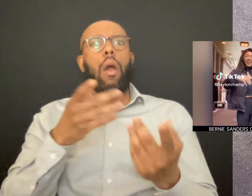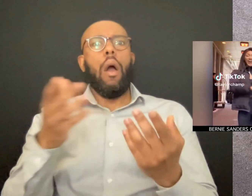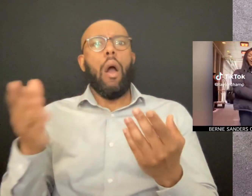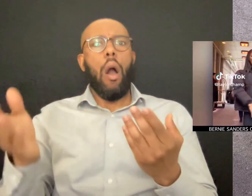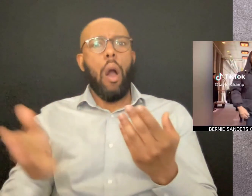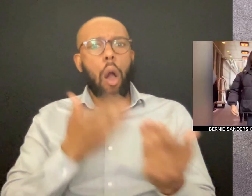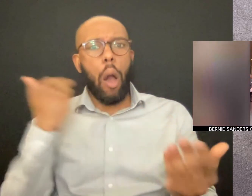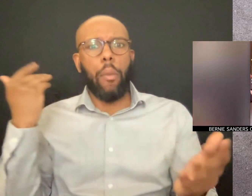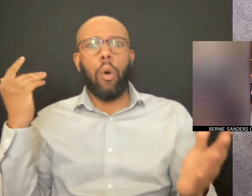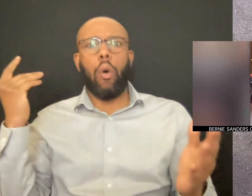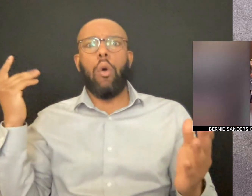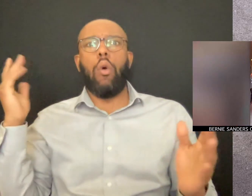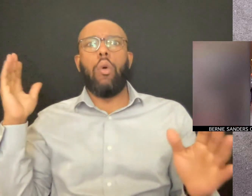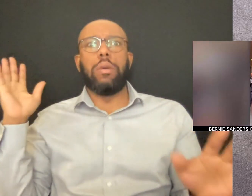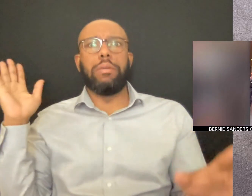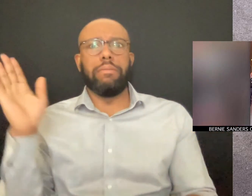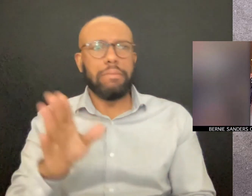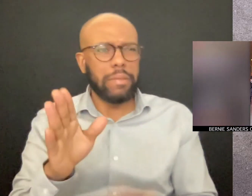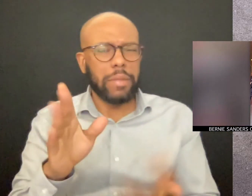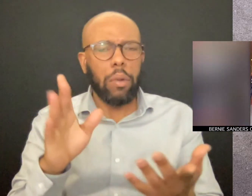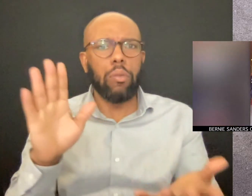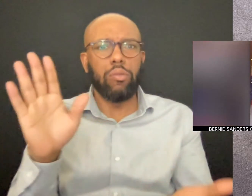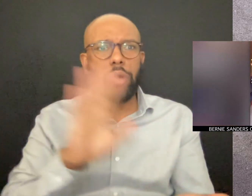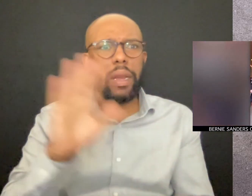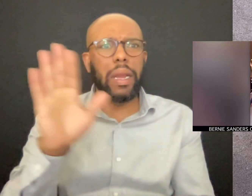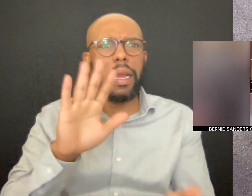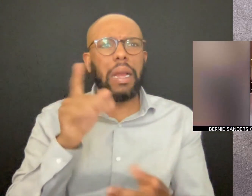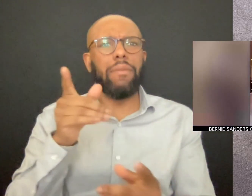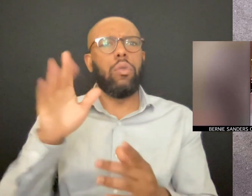nor did Champ realize that the woman she almost